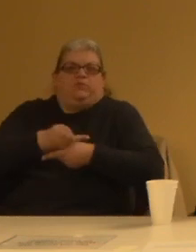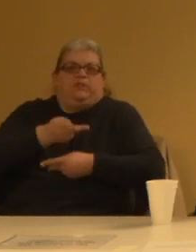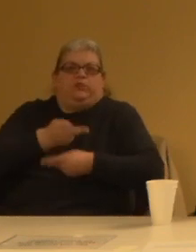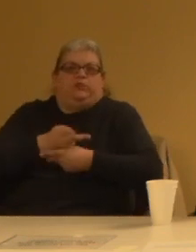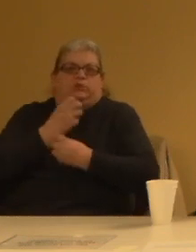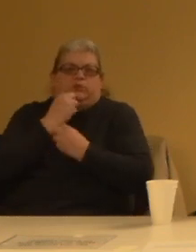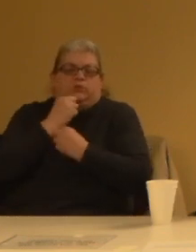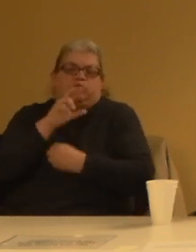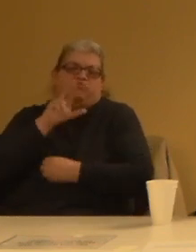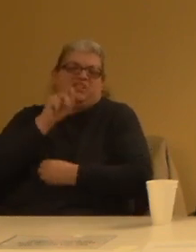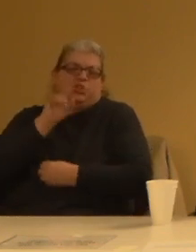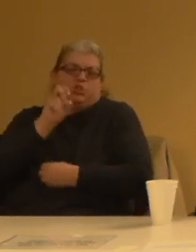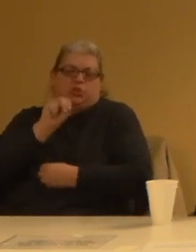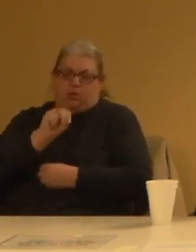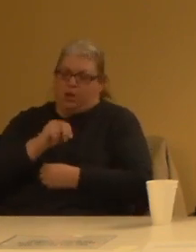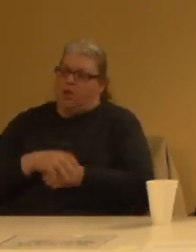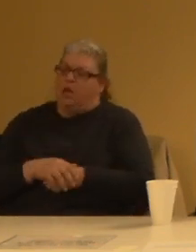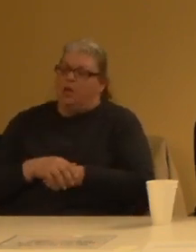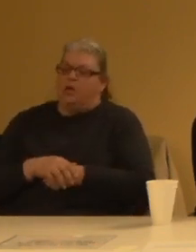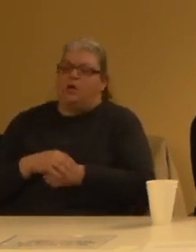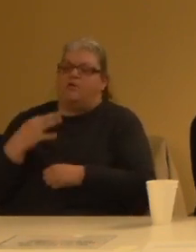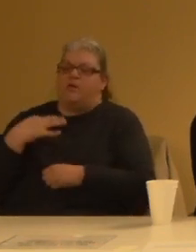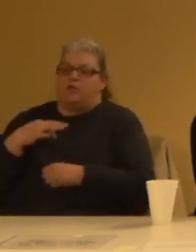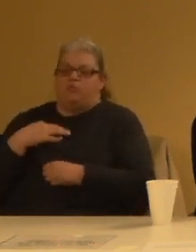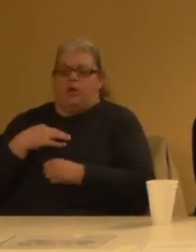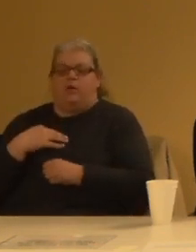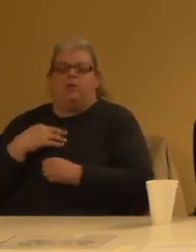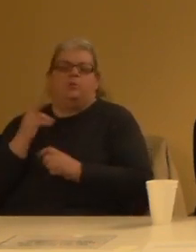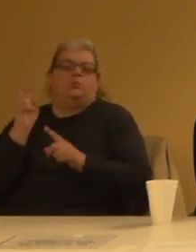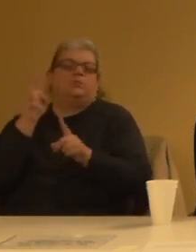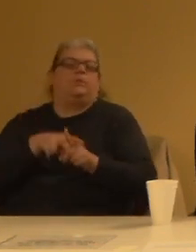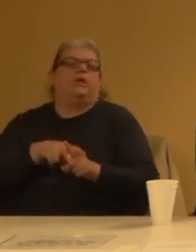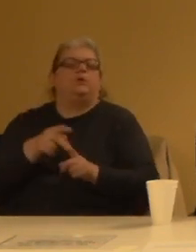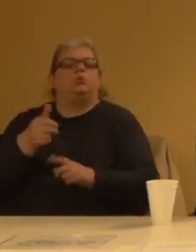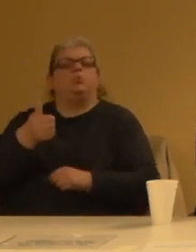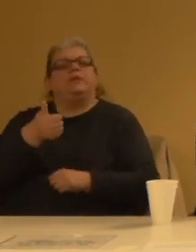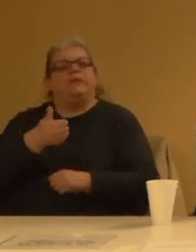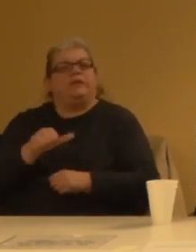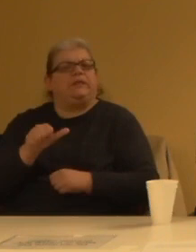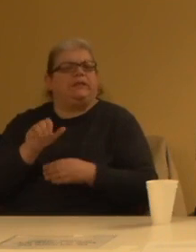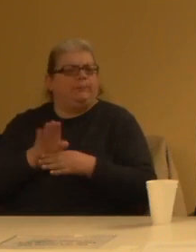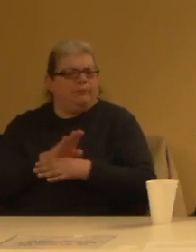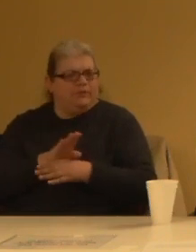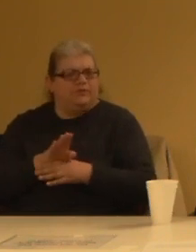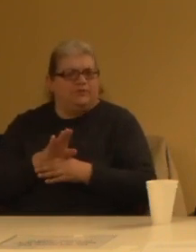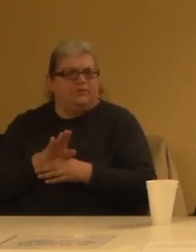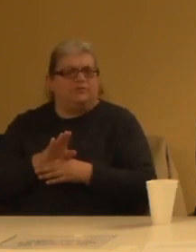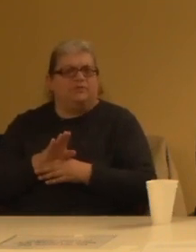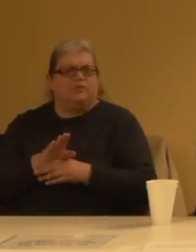But so the employee retention credit was applied to any business that was affected by the pandemic, and it